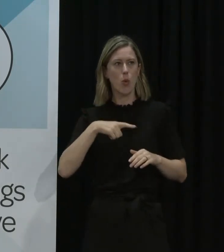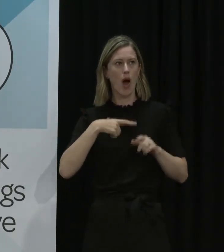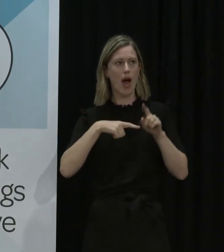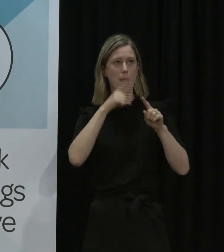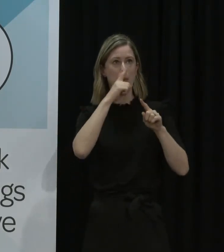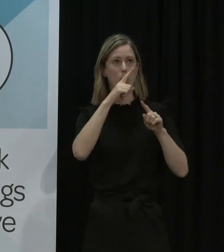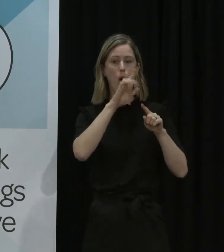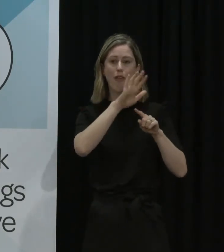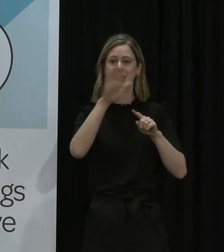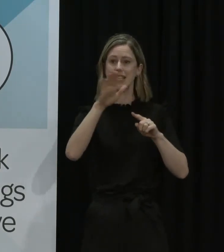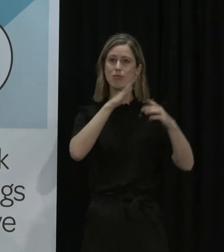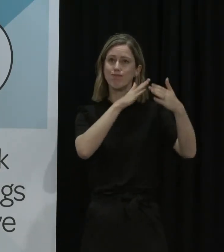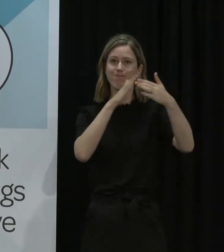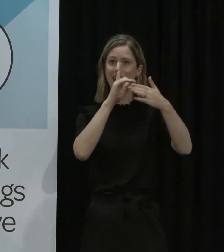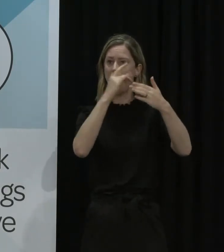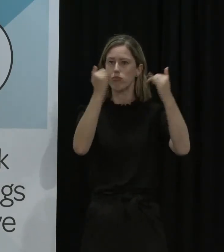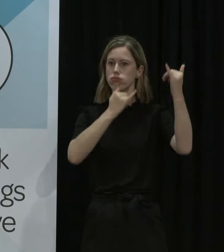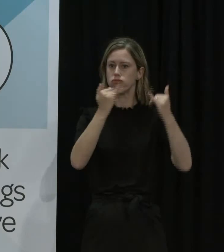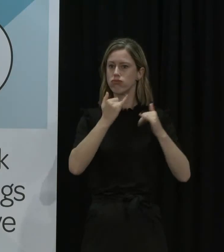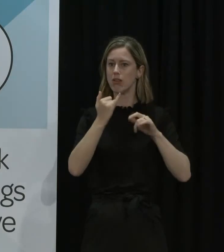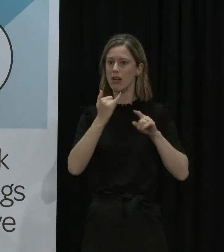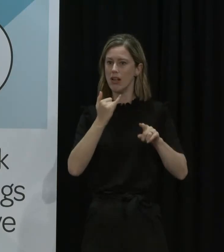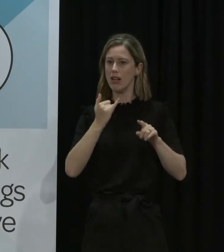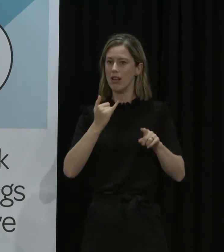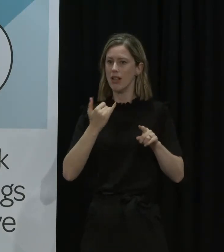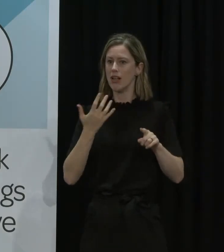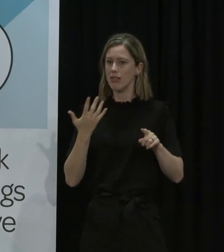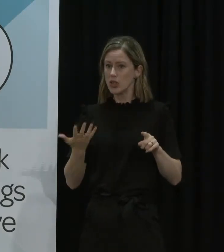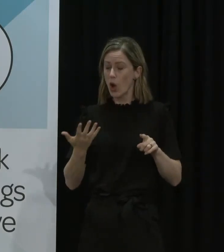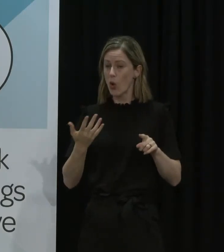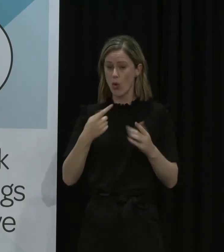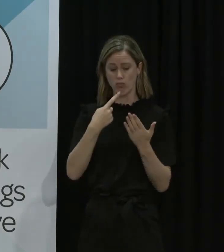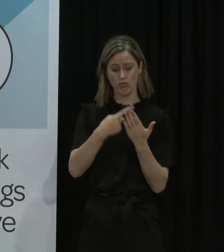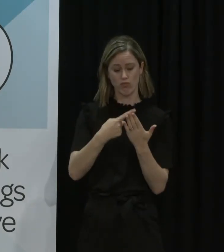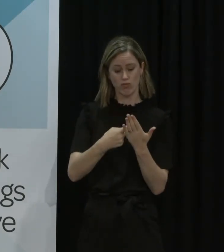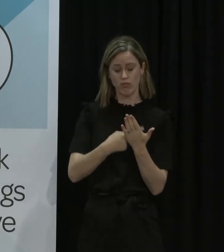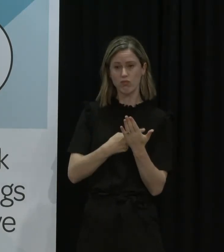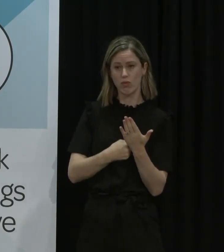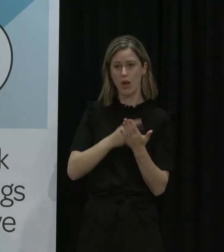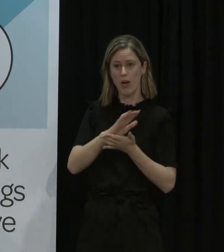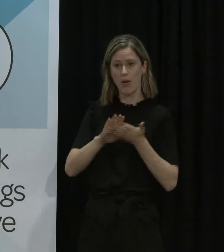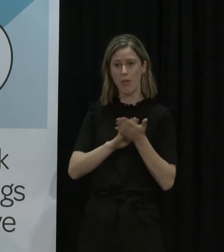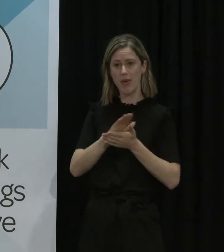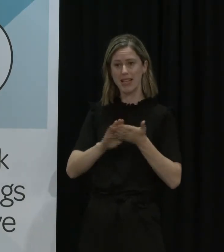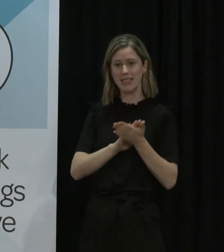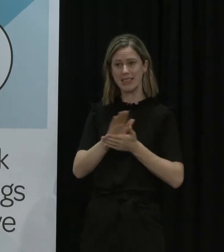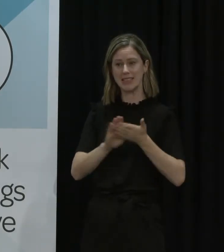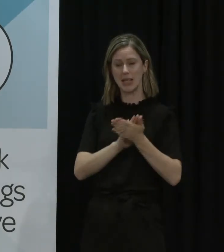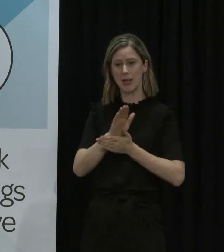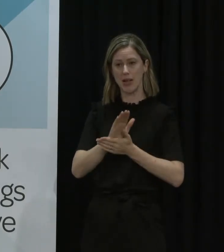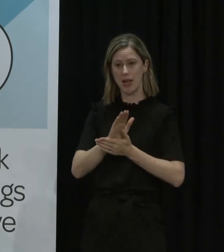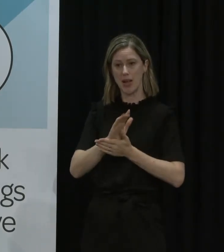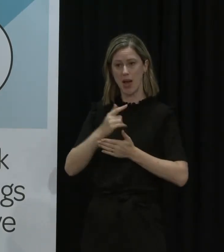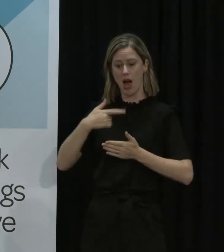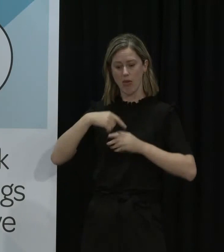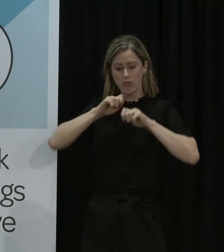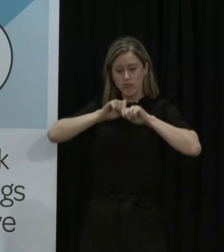household contacts remain at home. It is why we are still cautious at our border. We are